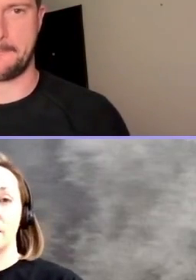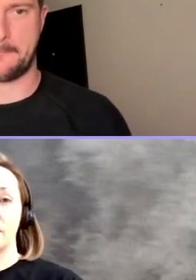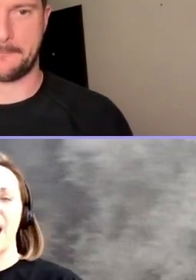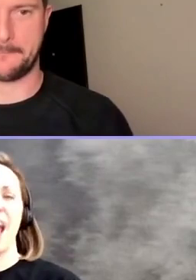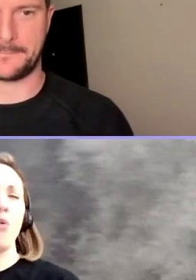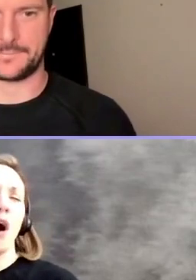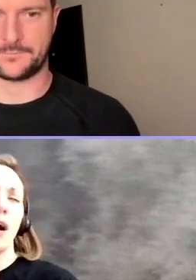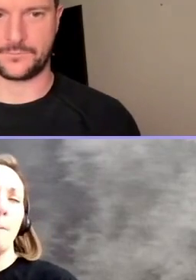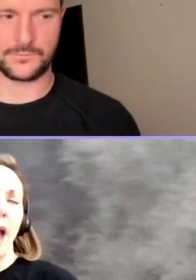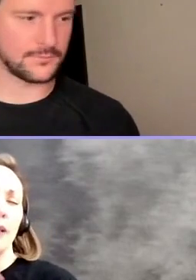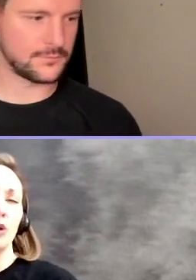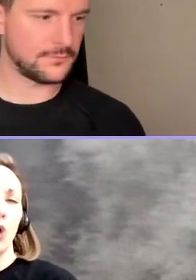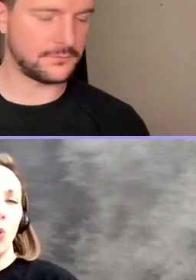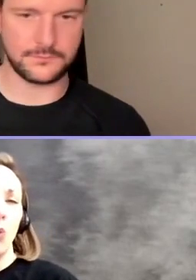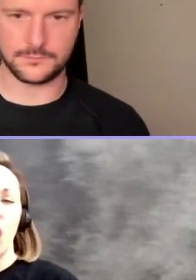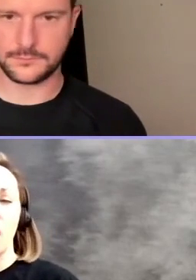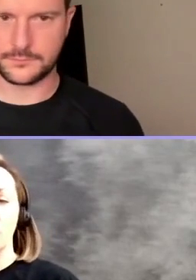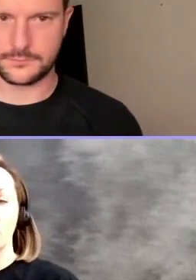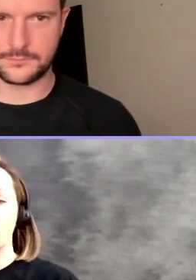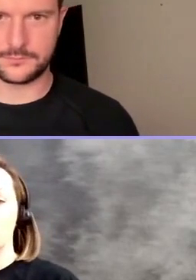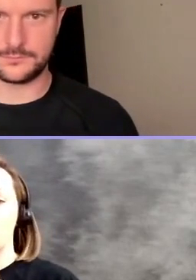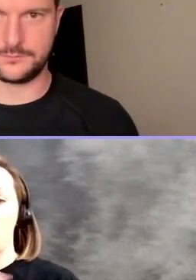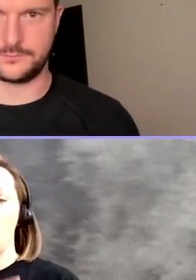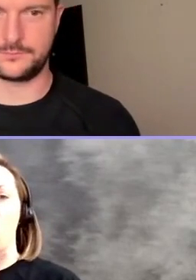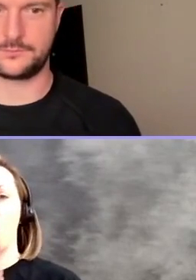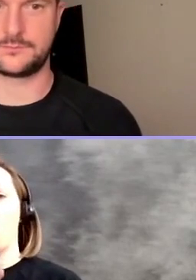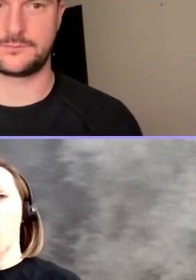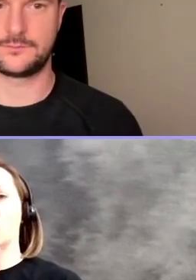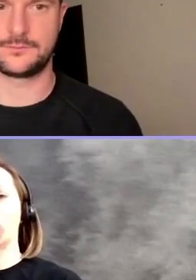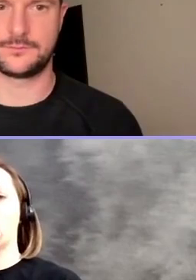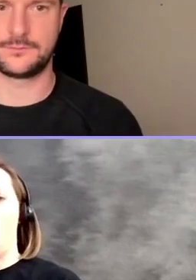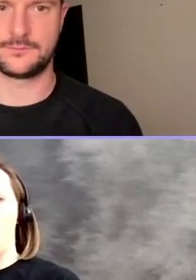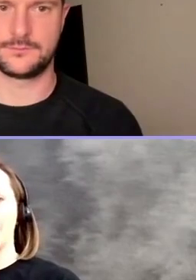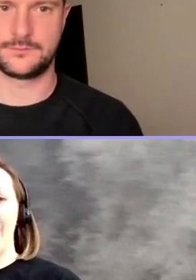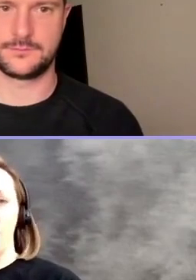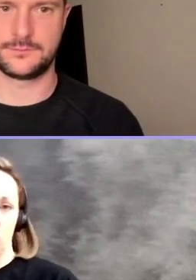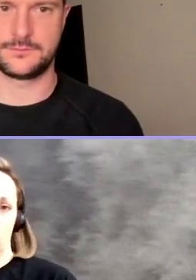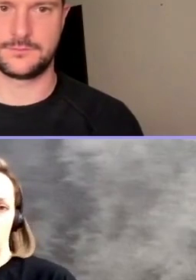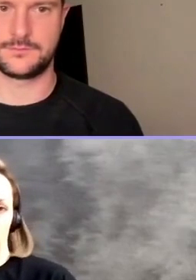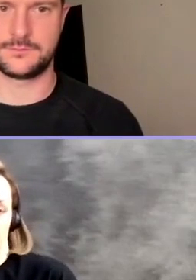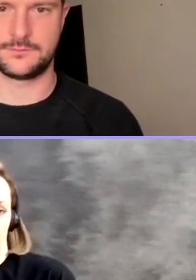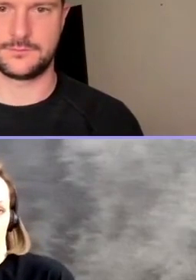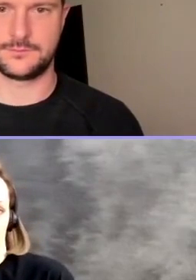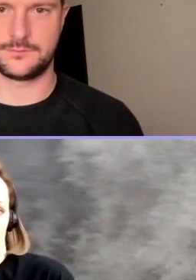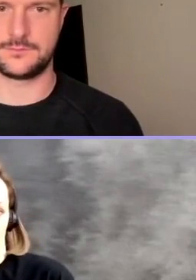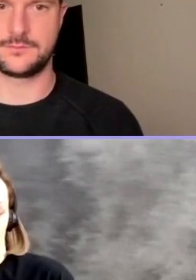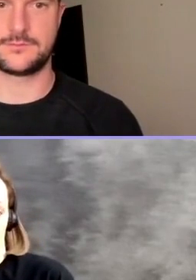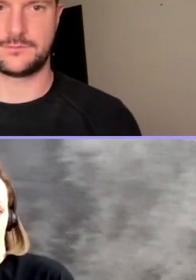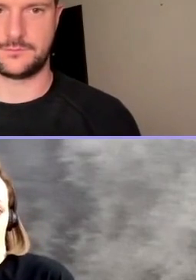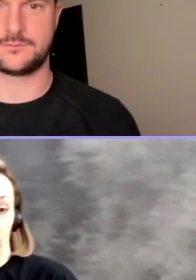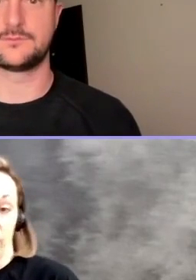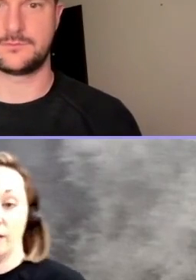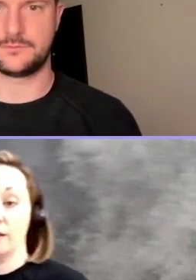in particular, but what can we do about the collaboration aspect, because it's not so much regulated yet?